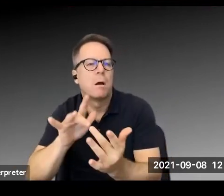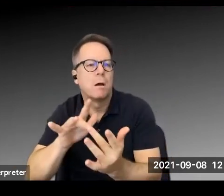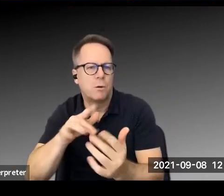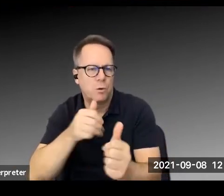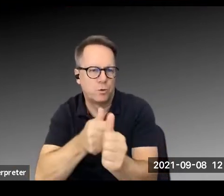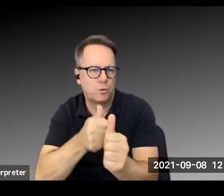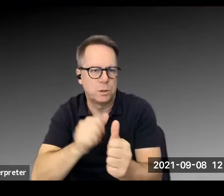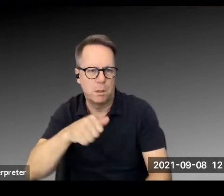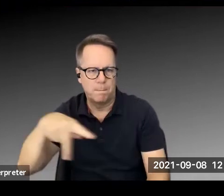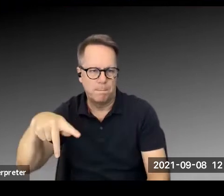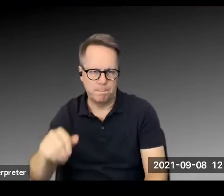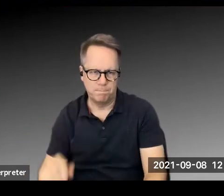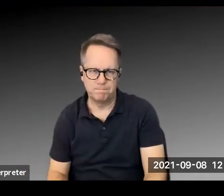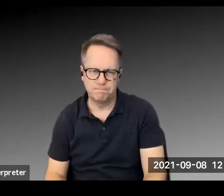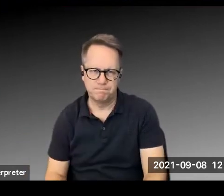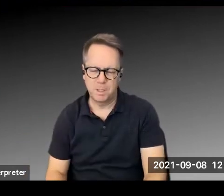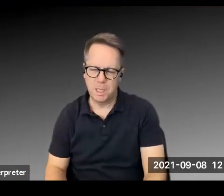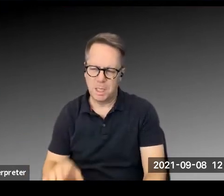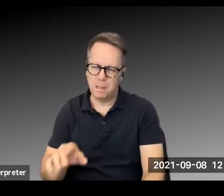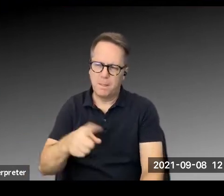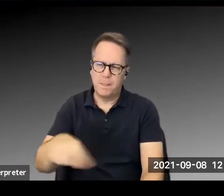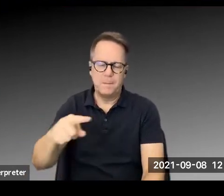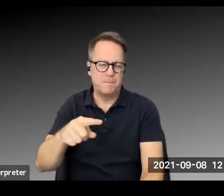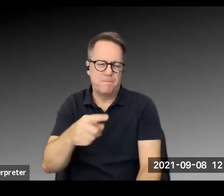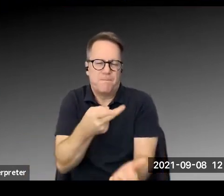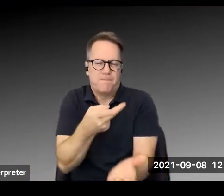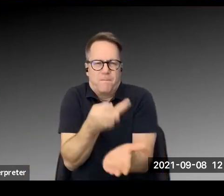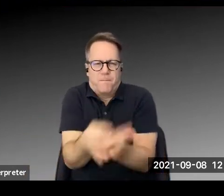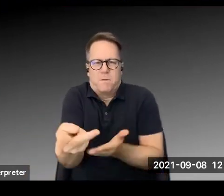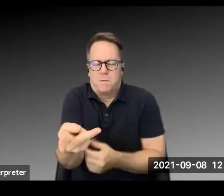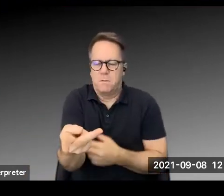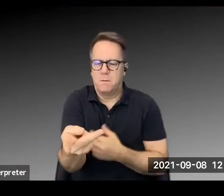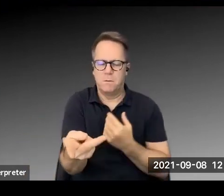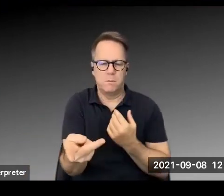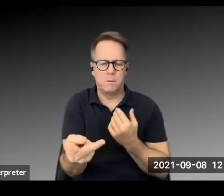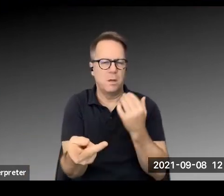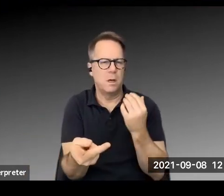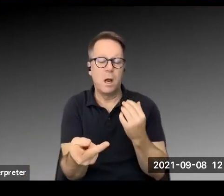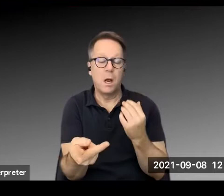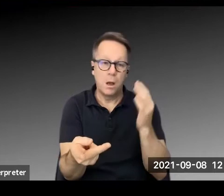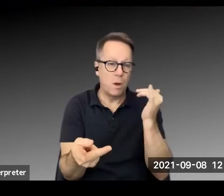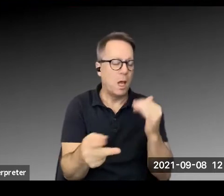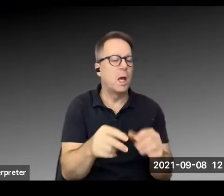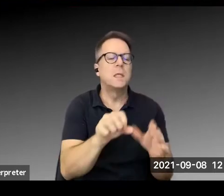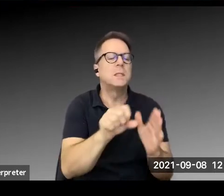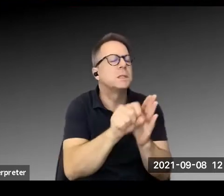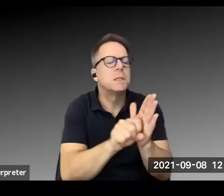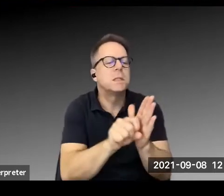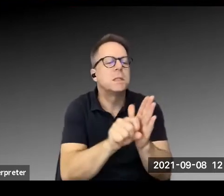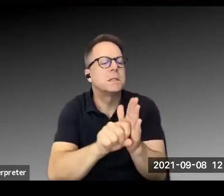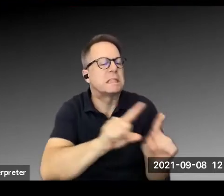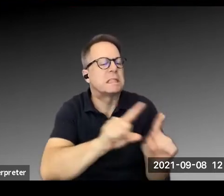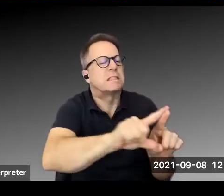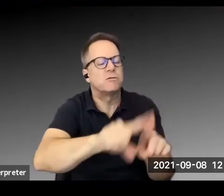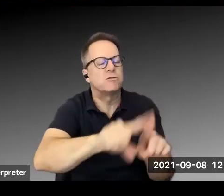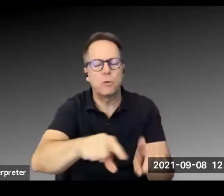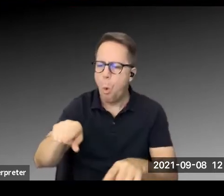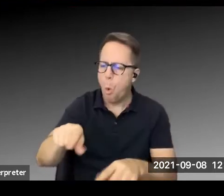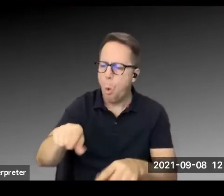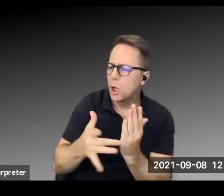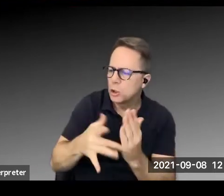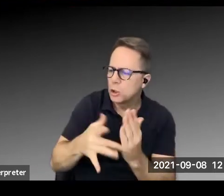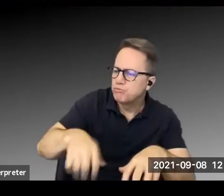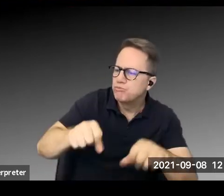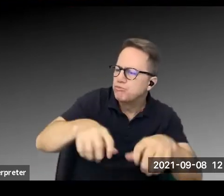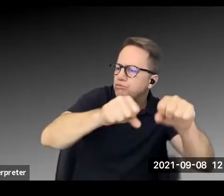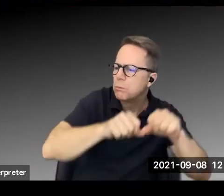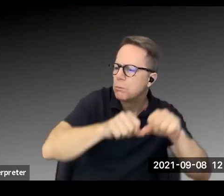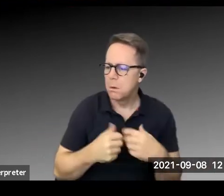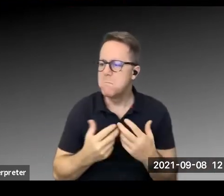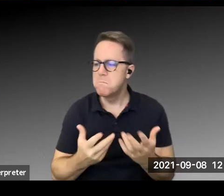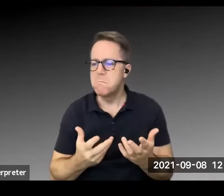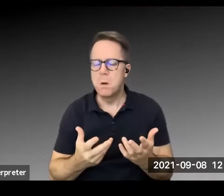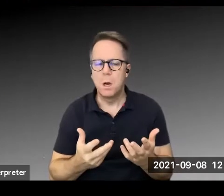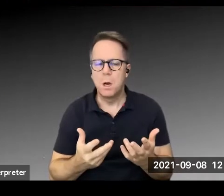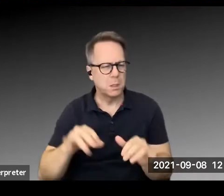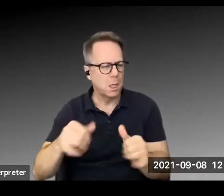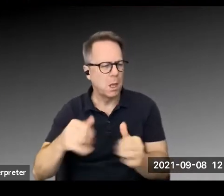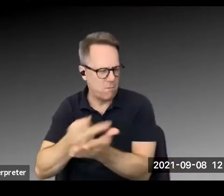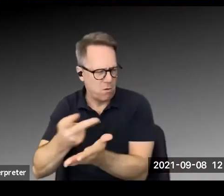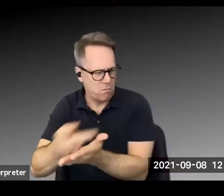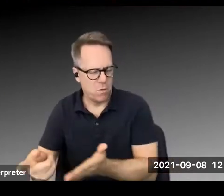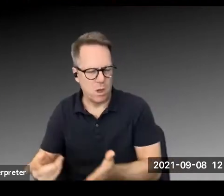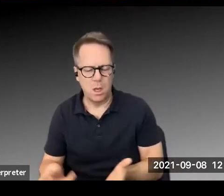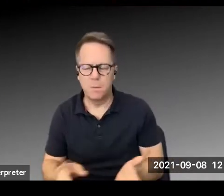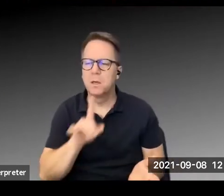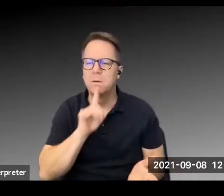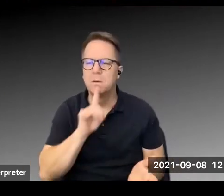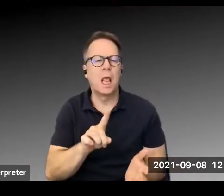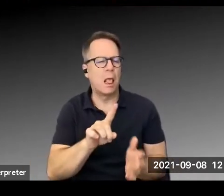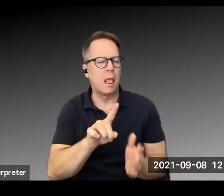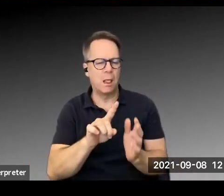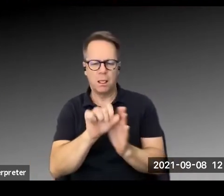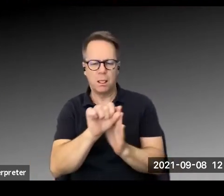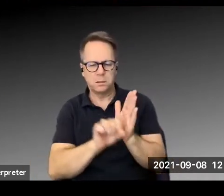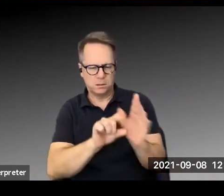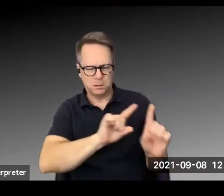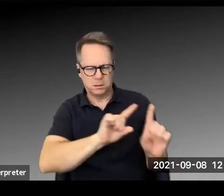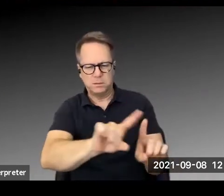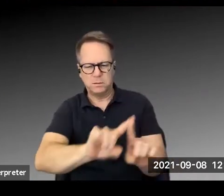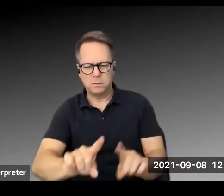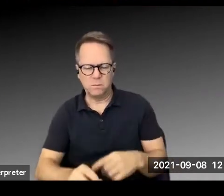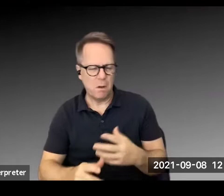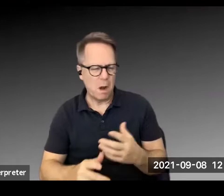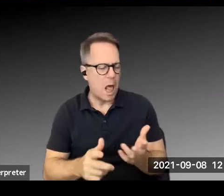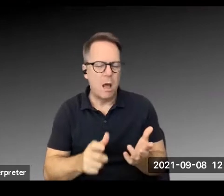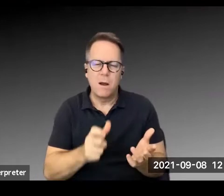They seem to be failing, even as states were adopting these technologies, and for the most part it was because states just like the federal government didn't have the key components, they didn't have a functioning public health system that could be accessible